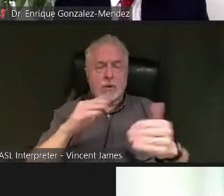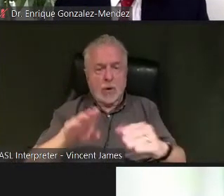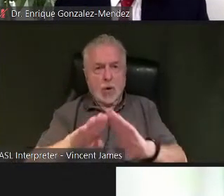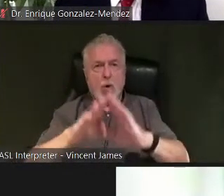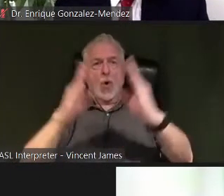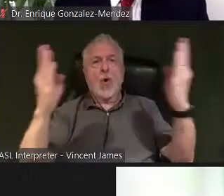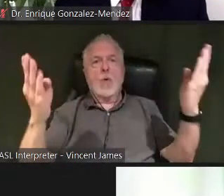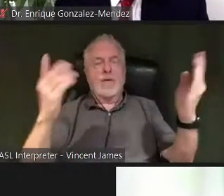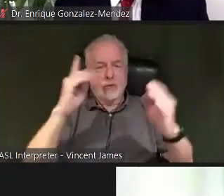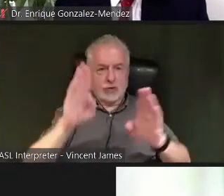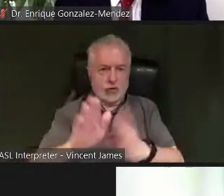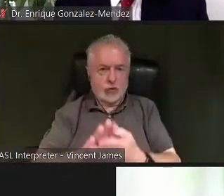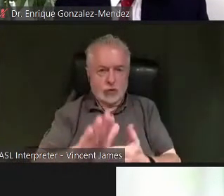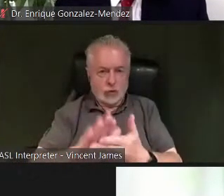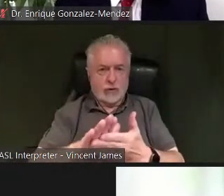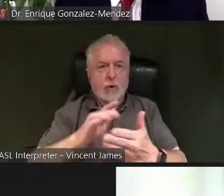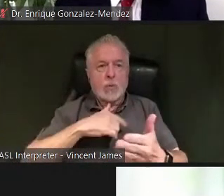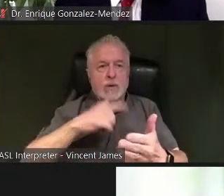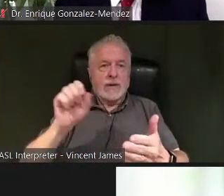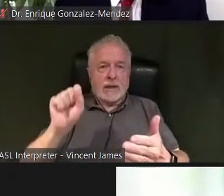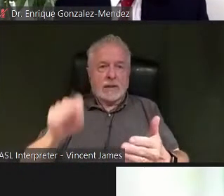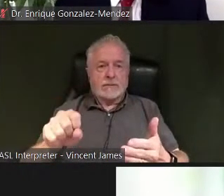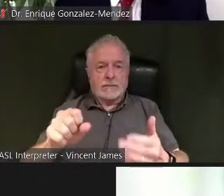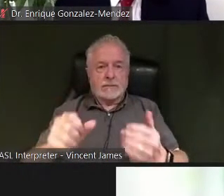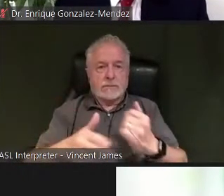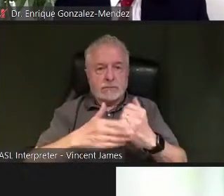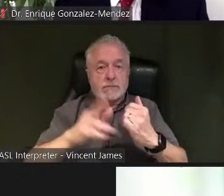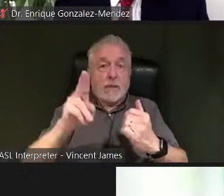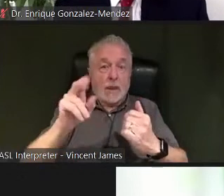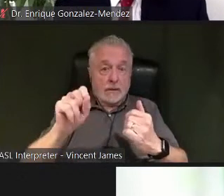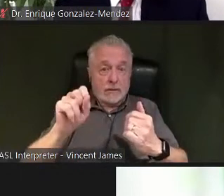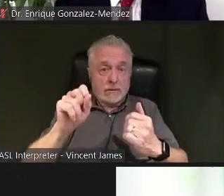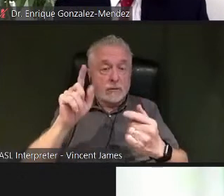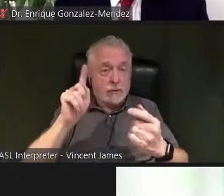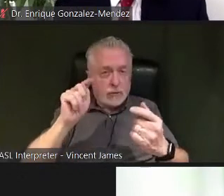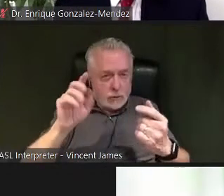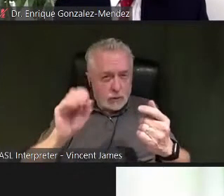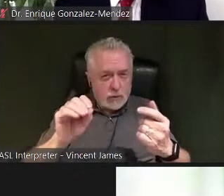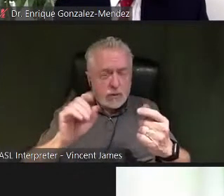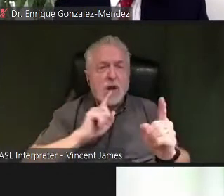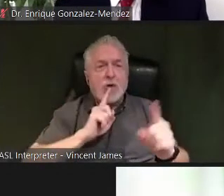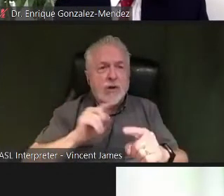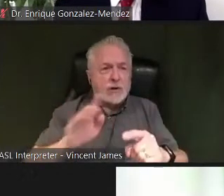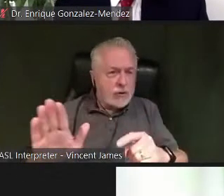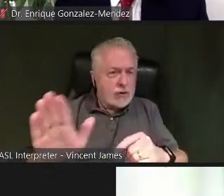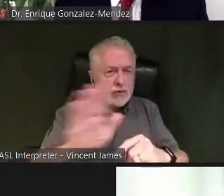schools so that we can help us to address your questions.